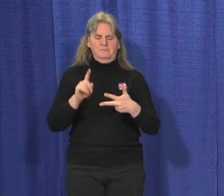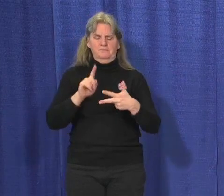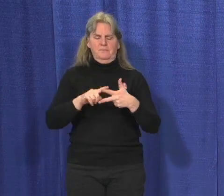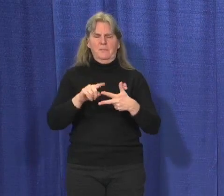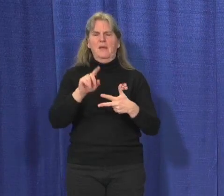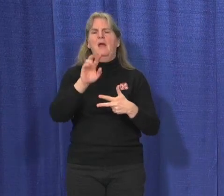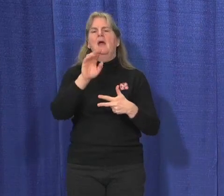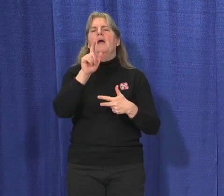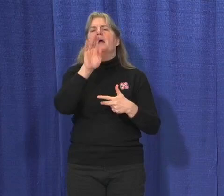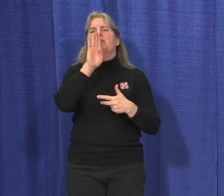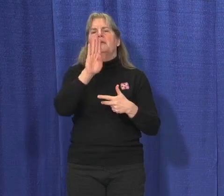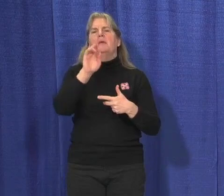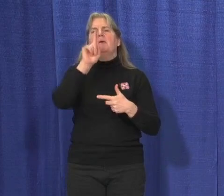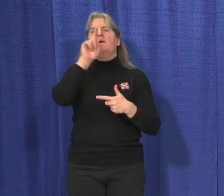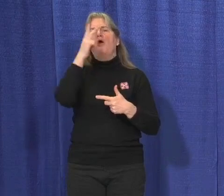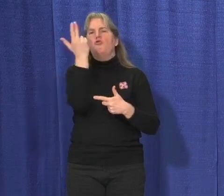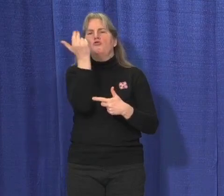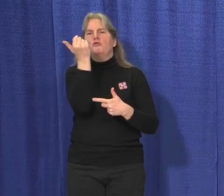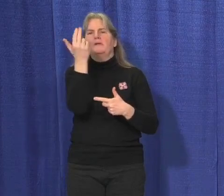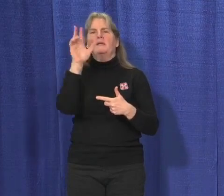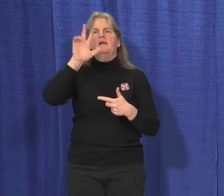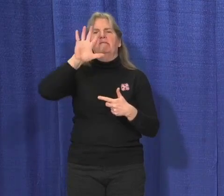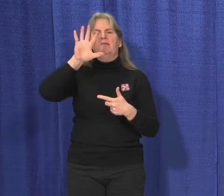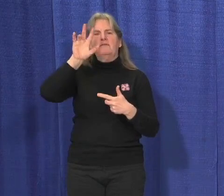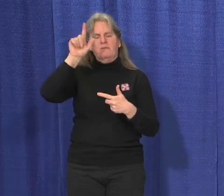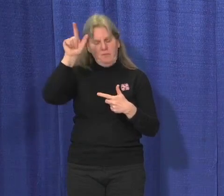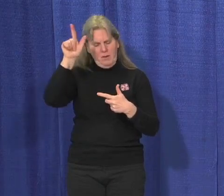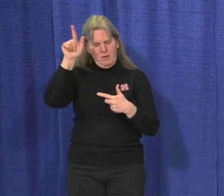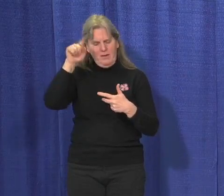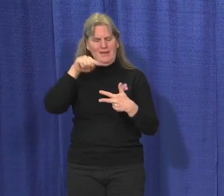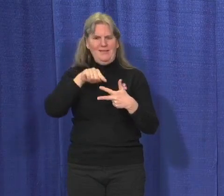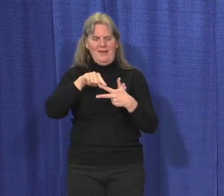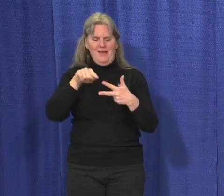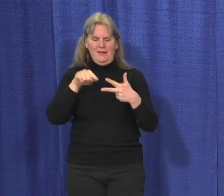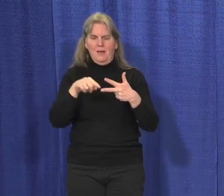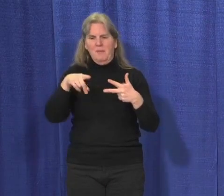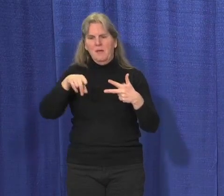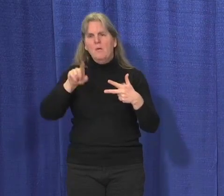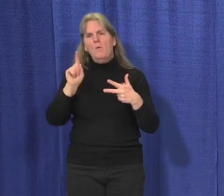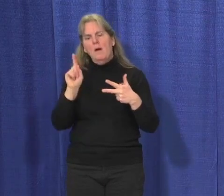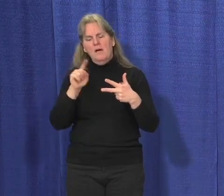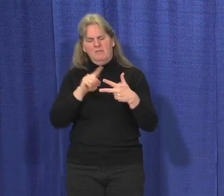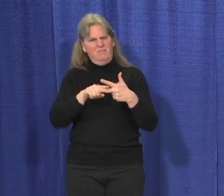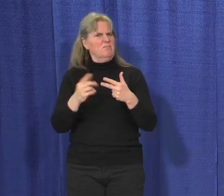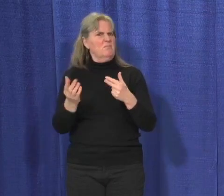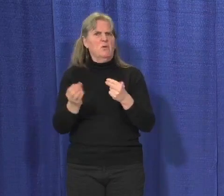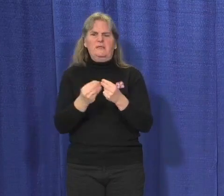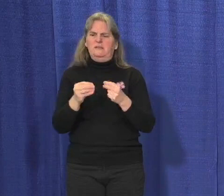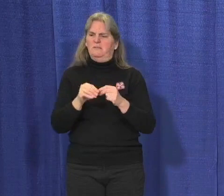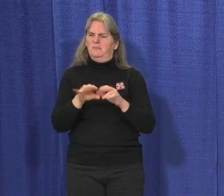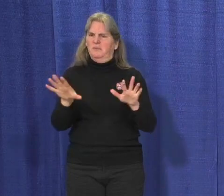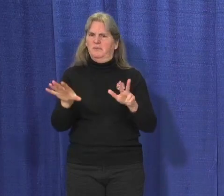B.1.351 and P1 are just as easily transmitted and P1